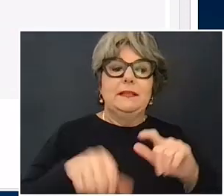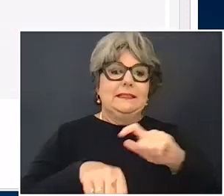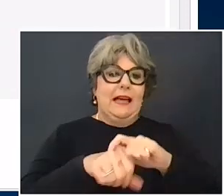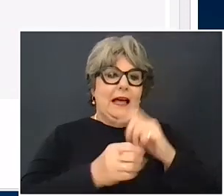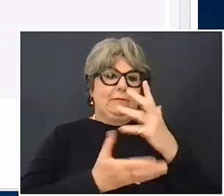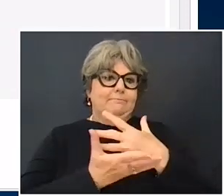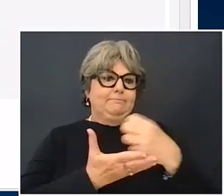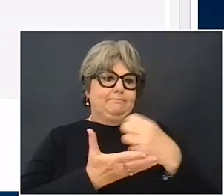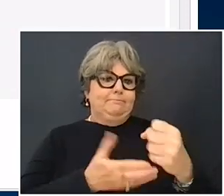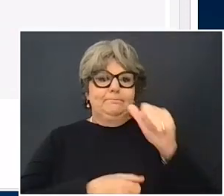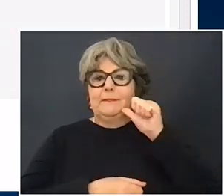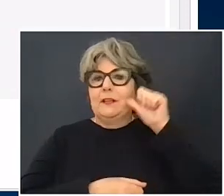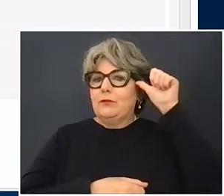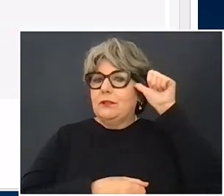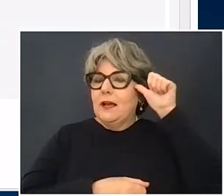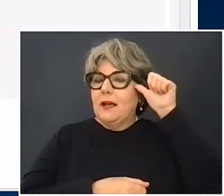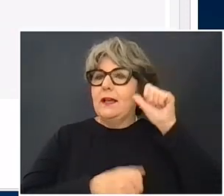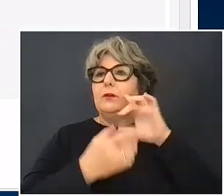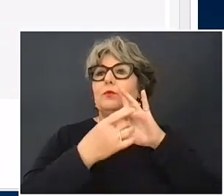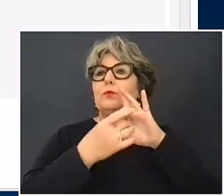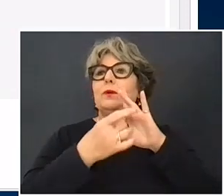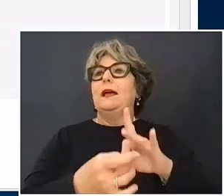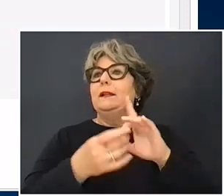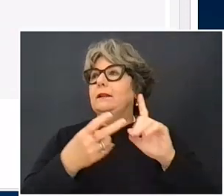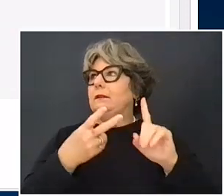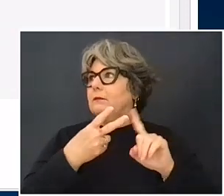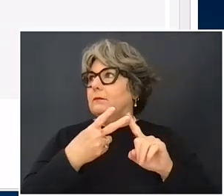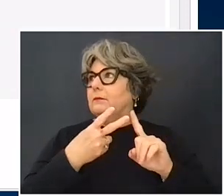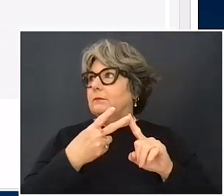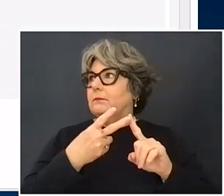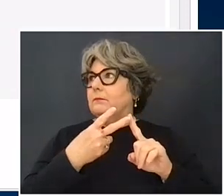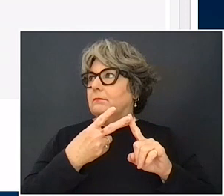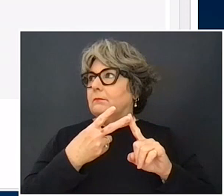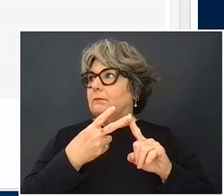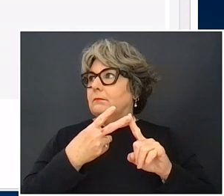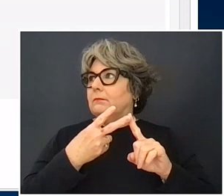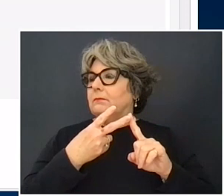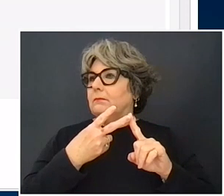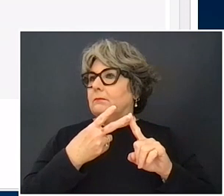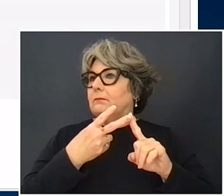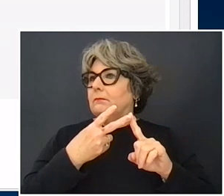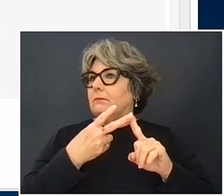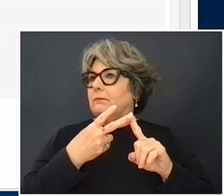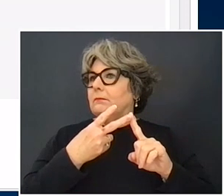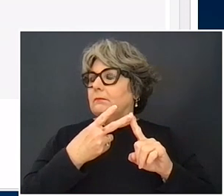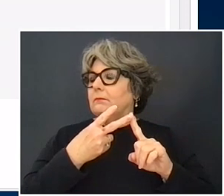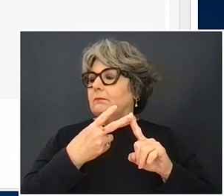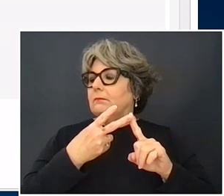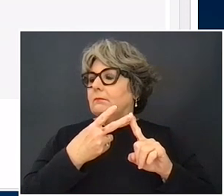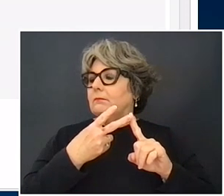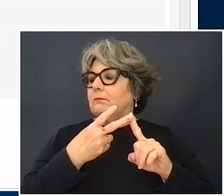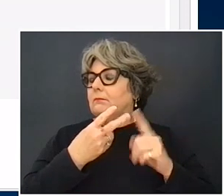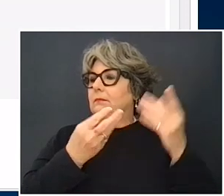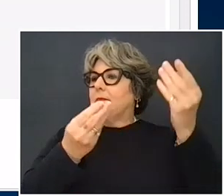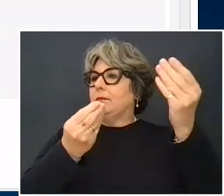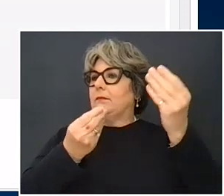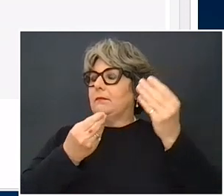And it was related to information on whether we have seen, you know, an